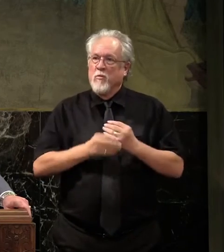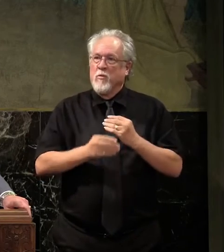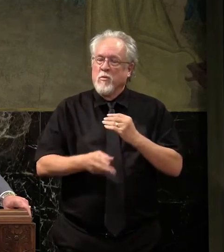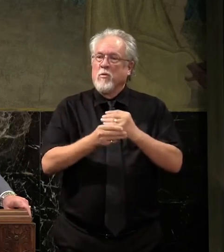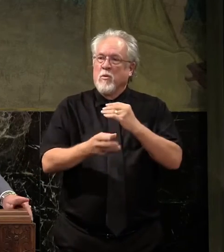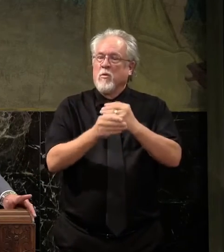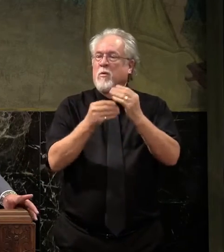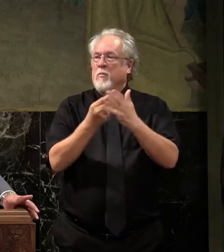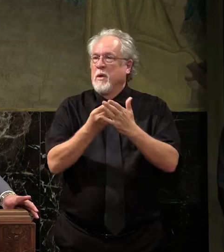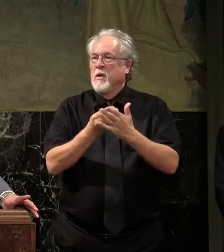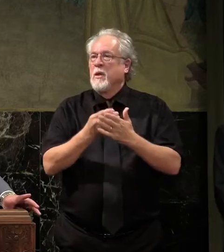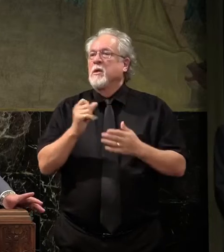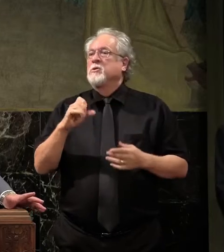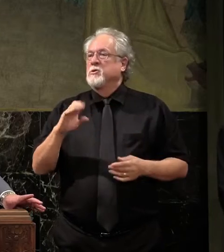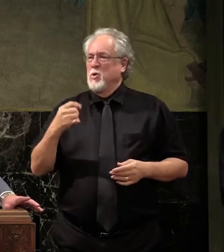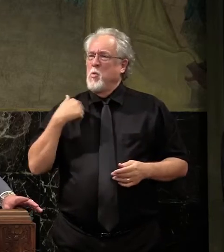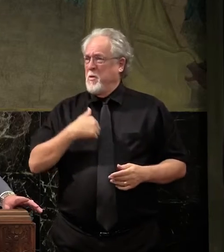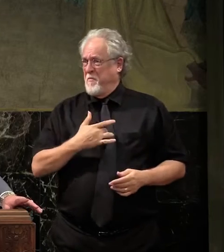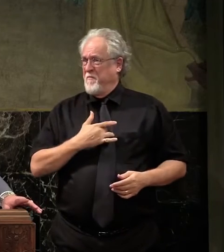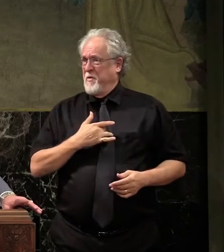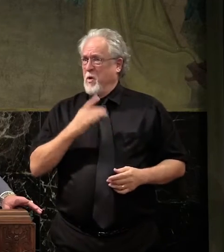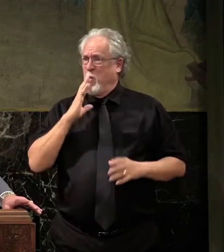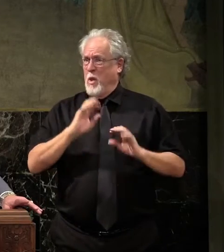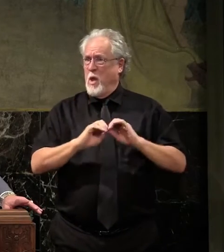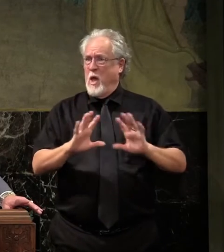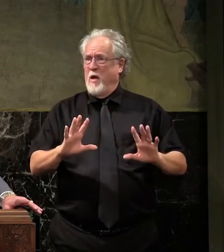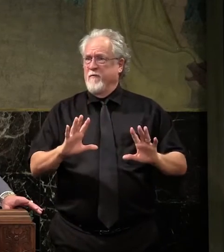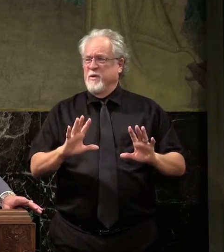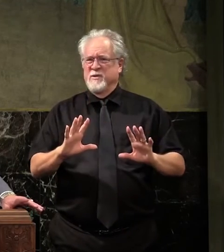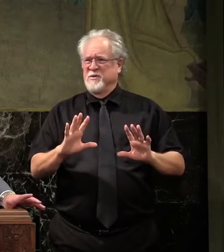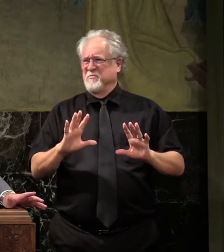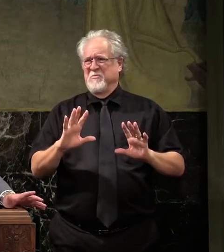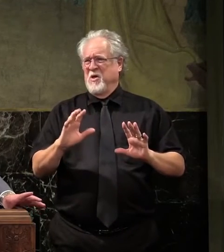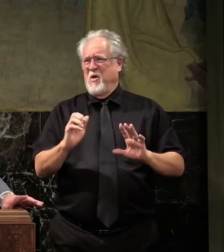so we believe and it's going to be very obvious in just a very short period of